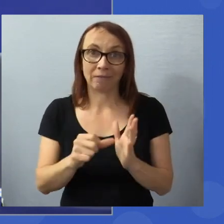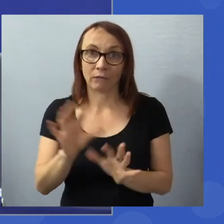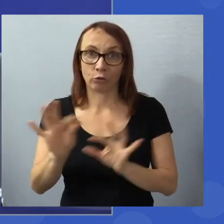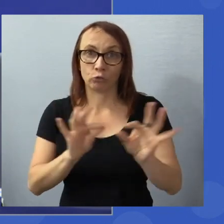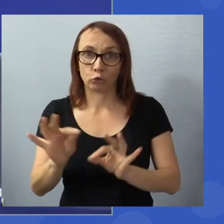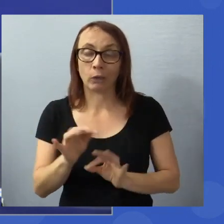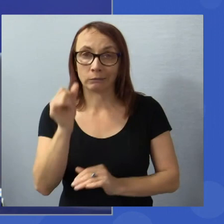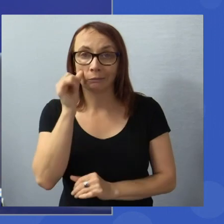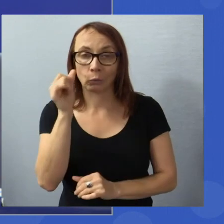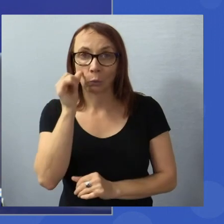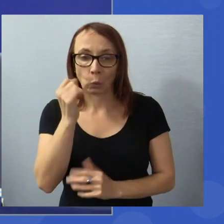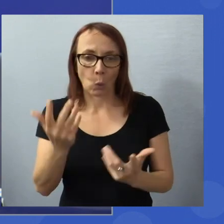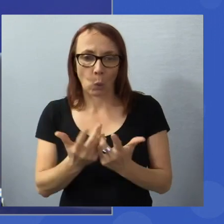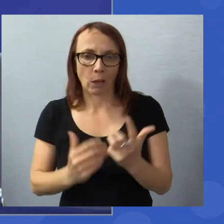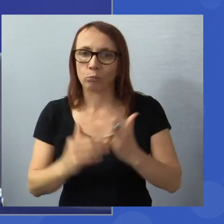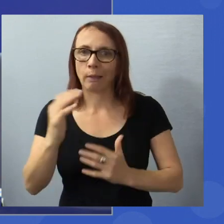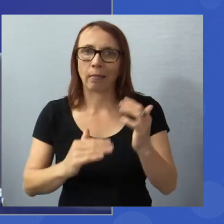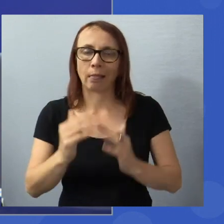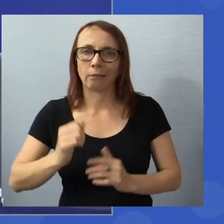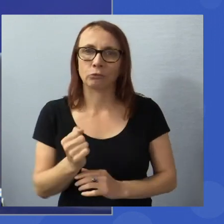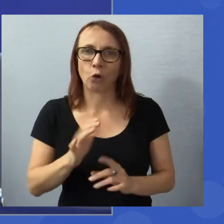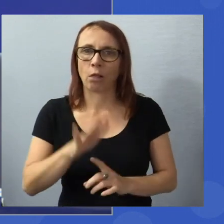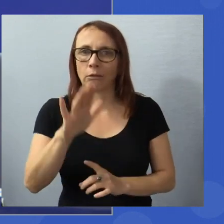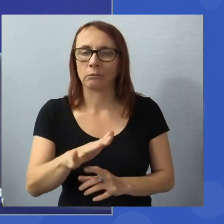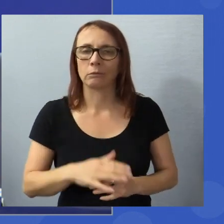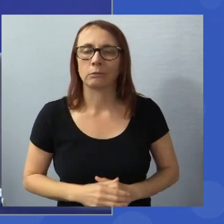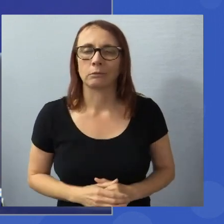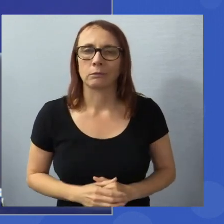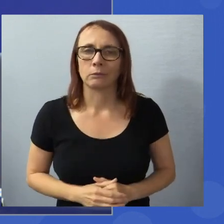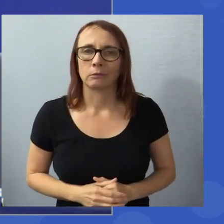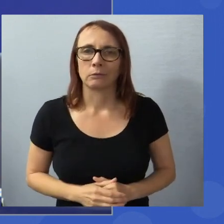the building of our future Scotland so I think on that incredible note I'd like